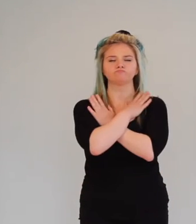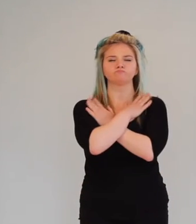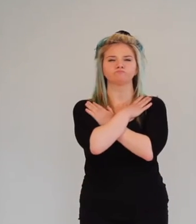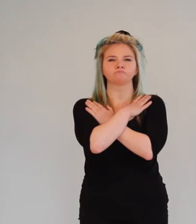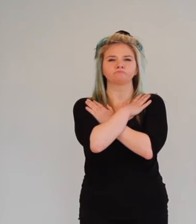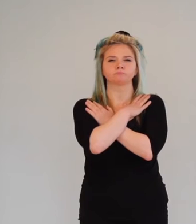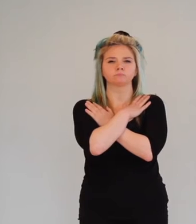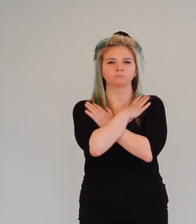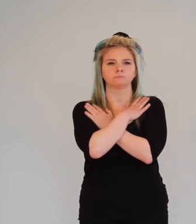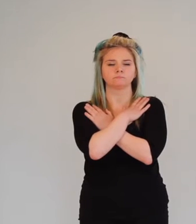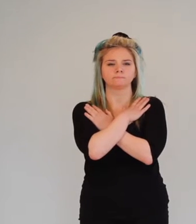and changing sides.